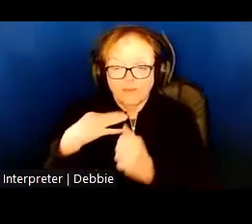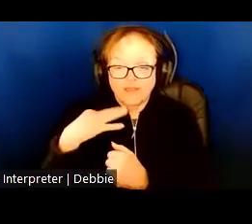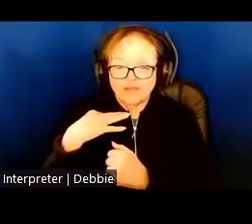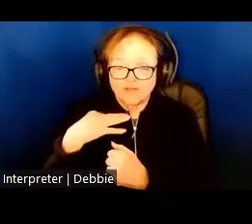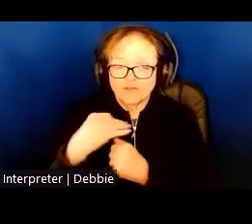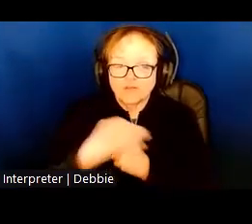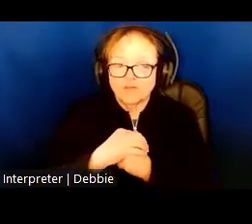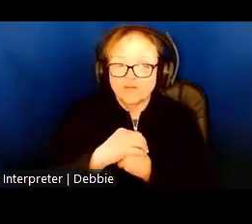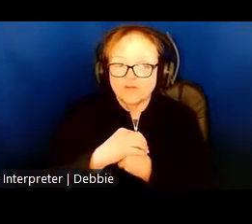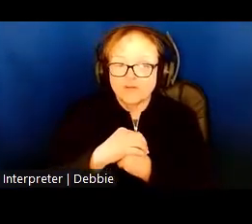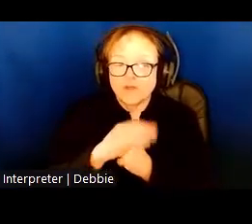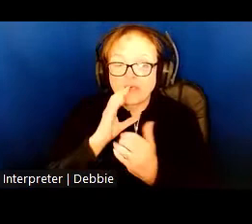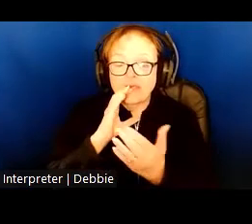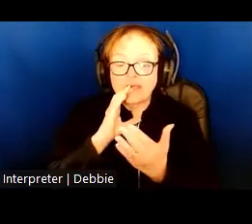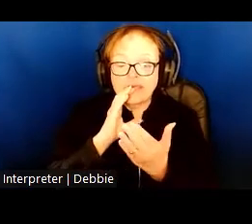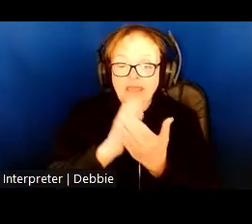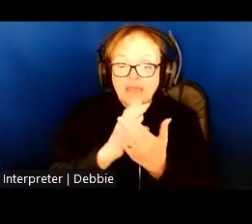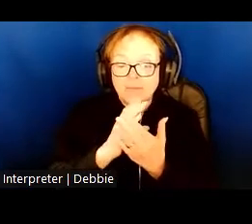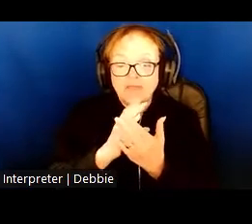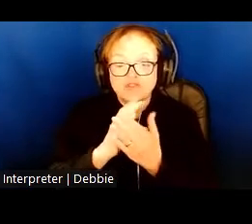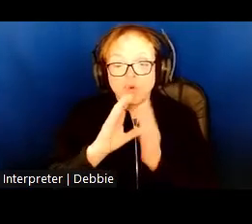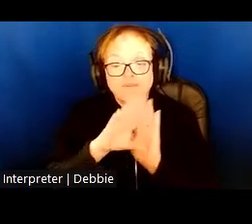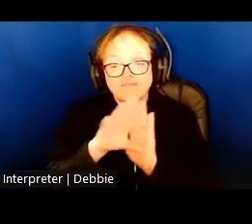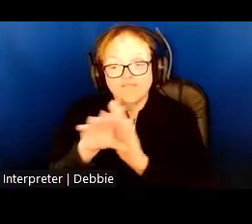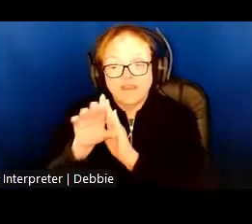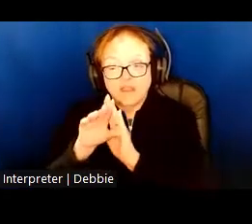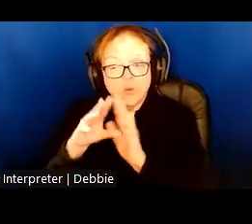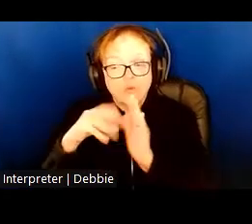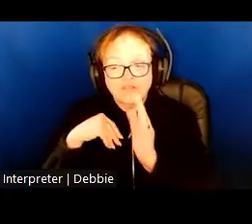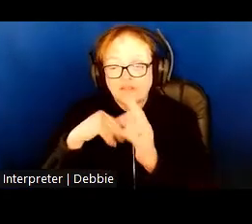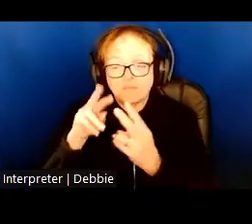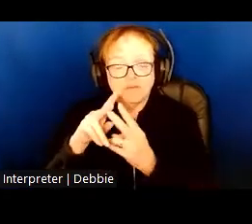Either an image or video file will be accepted for each upload.